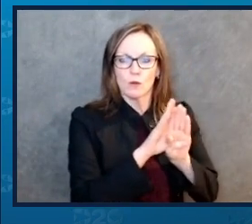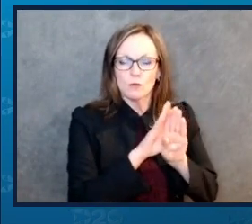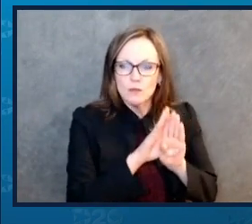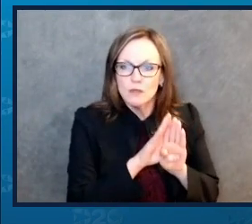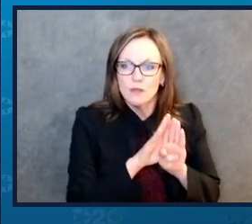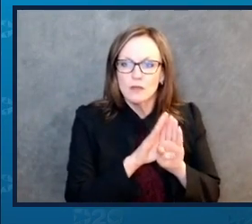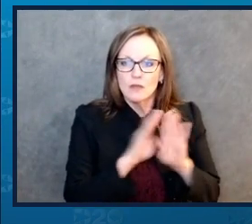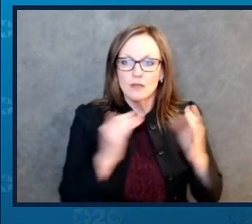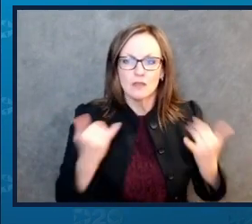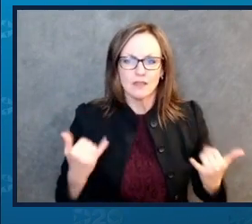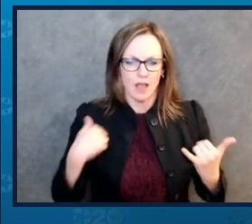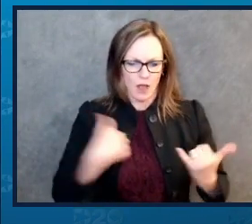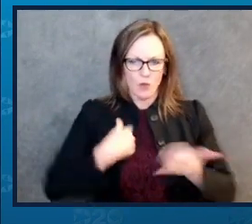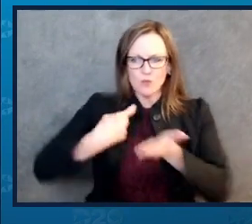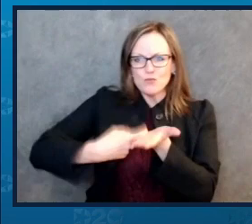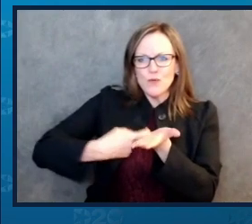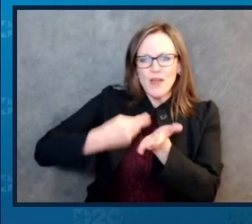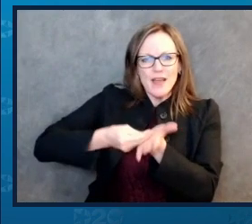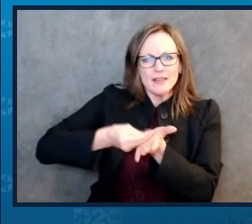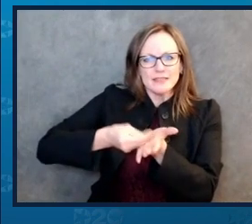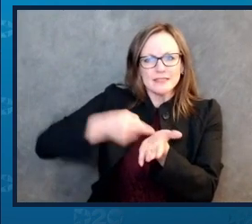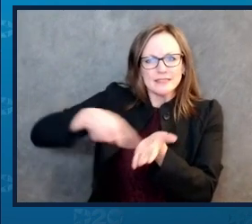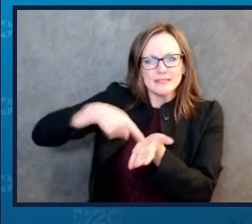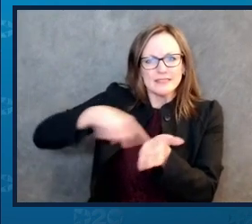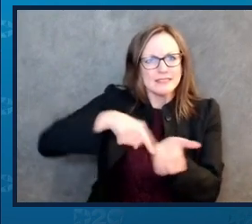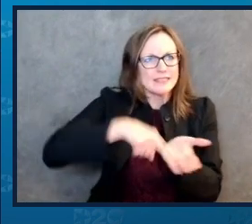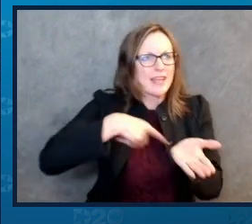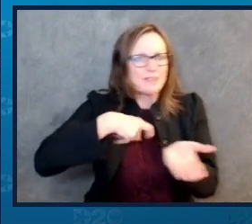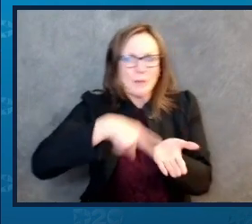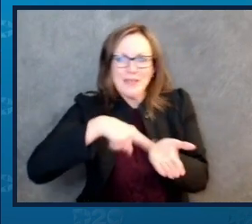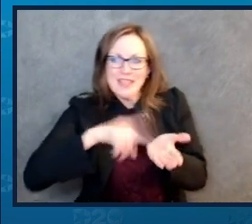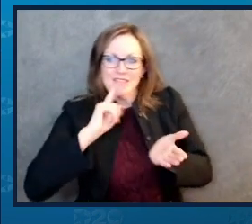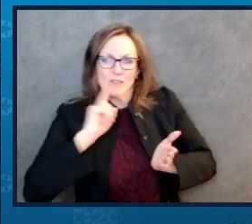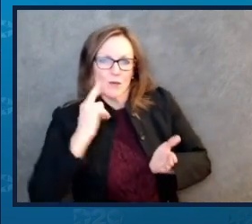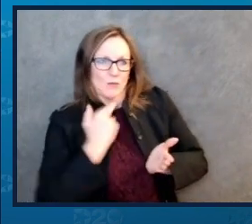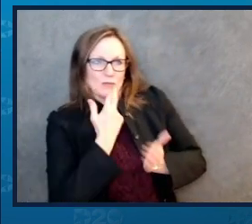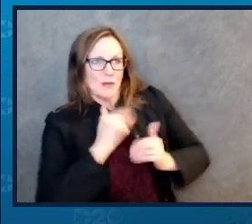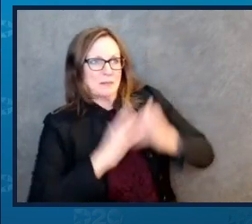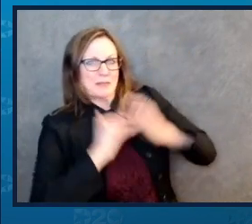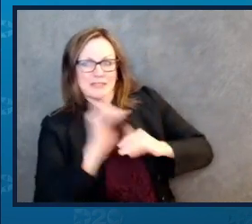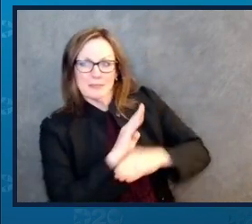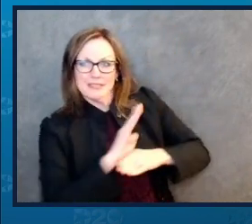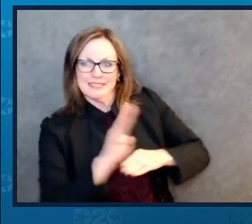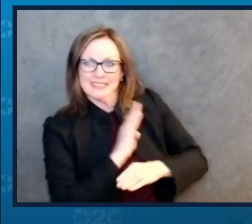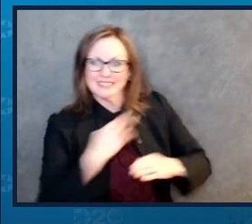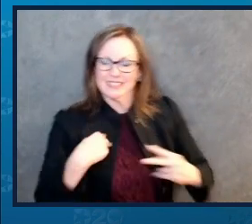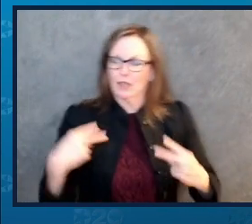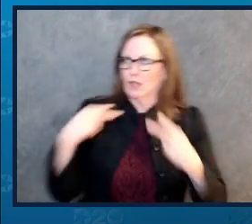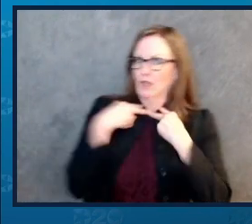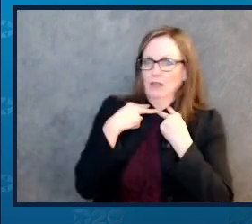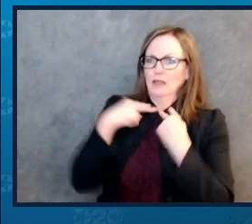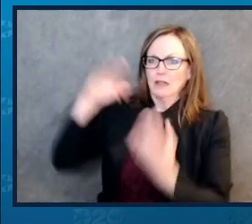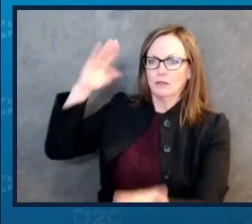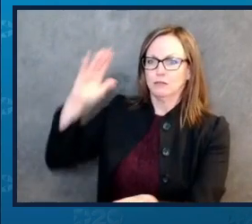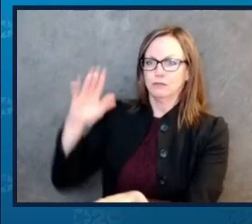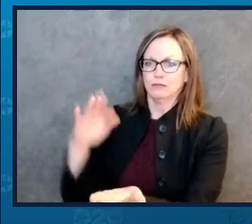IF WE DON'T TURN THIS AROUND SOON, WE WILL SEE NOT THIS YEAR, BUT IT IS A GHOST TOWN FOR U.S.A.